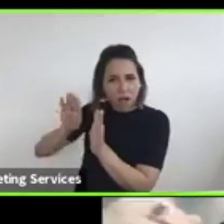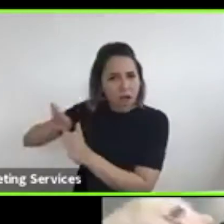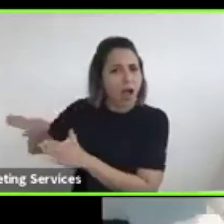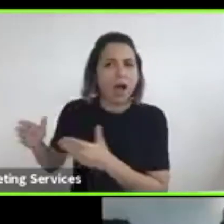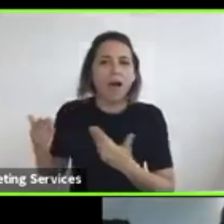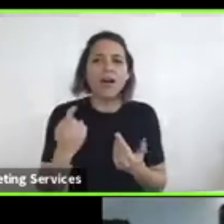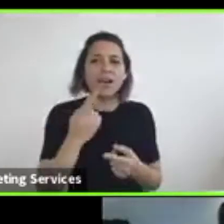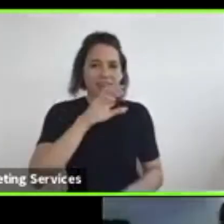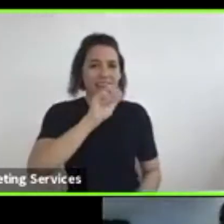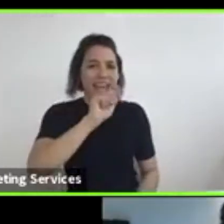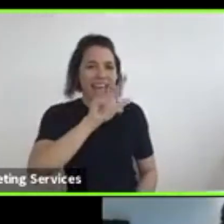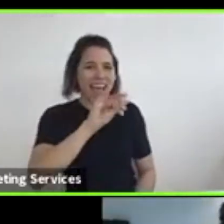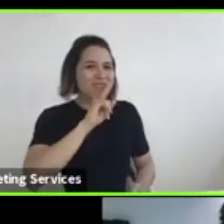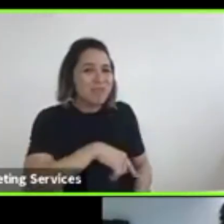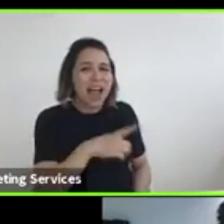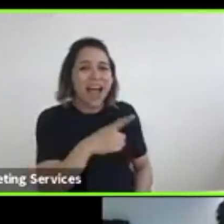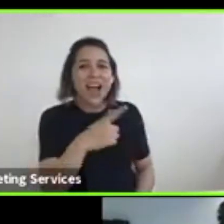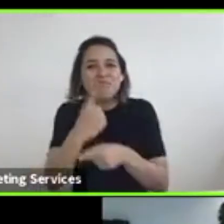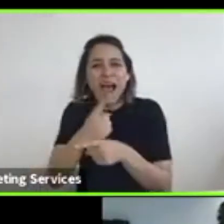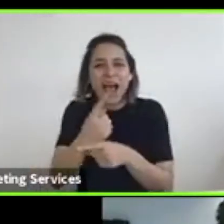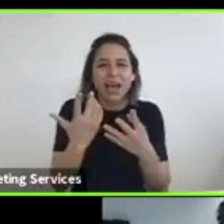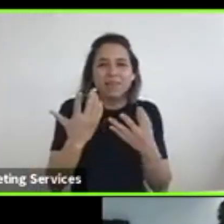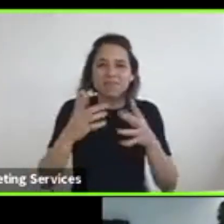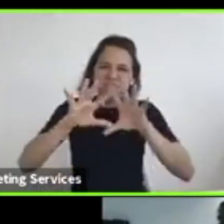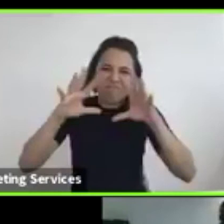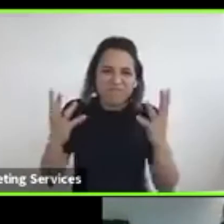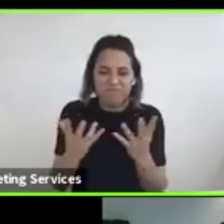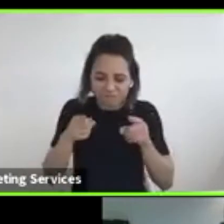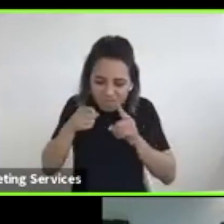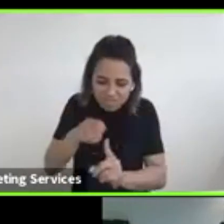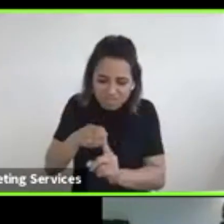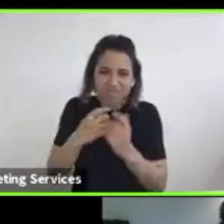DEEP, YOU KNOW, HOW DO WE GET TO A PLACE OF, LIKE, GENERATIVE CARE; THAT, YOU KNOW, CAN